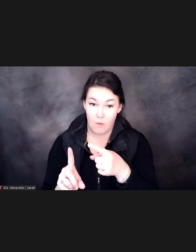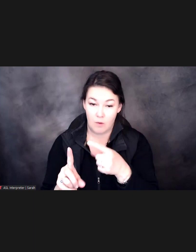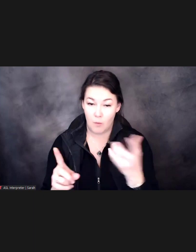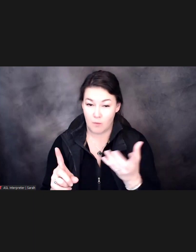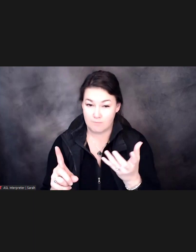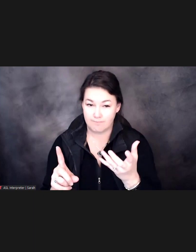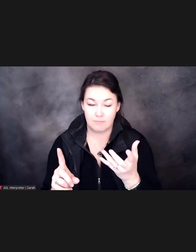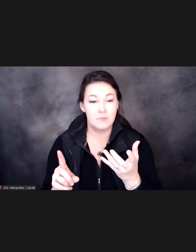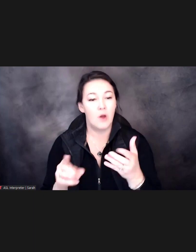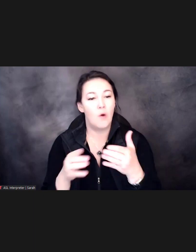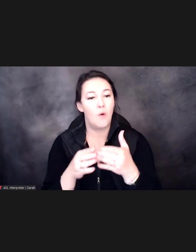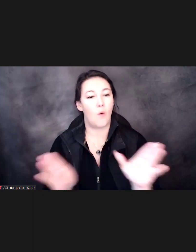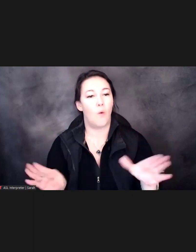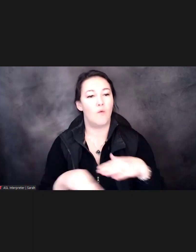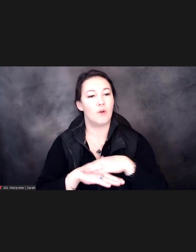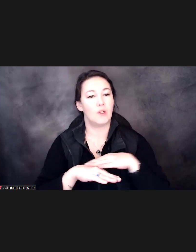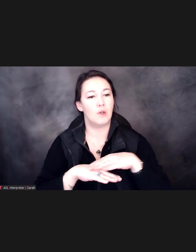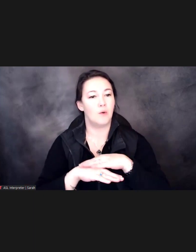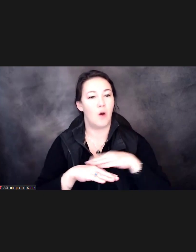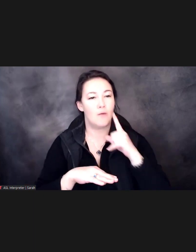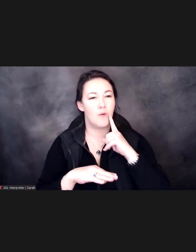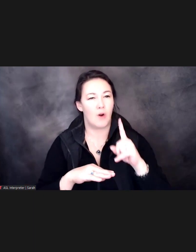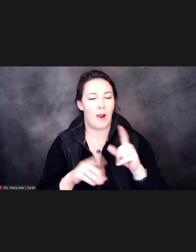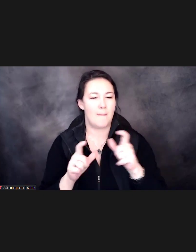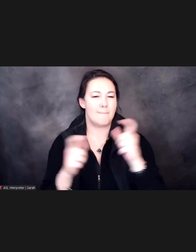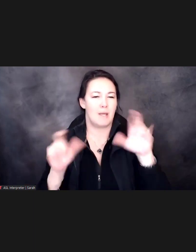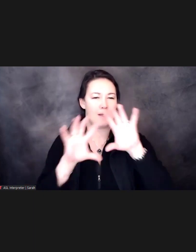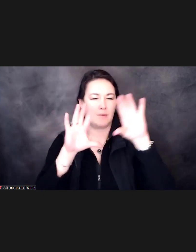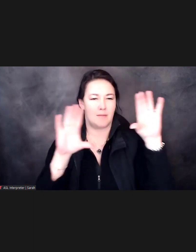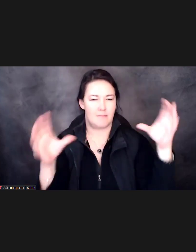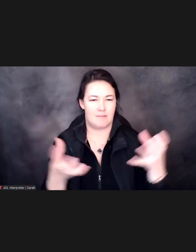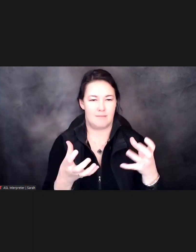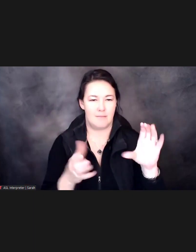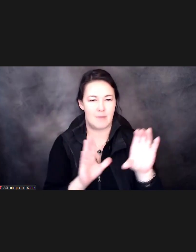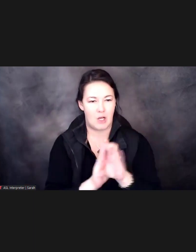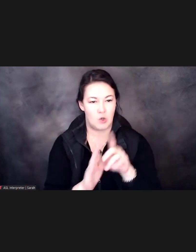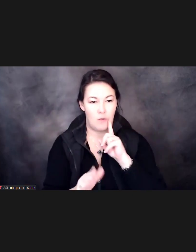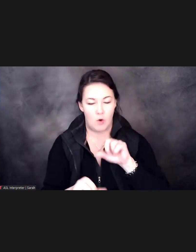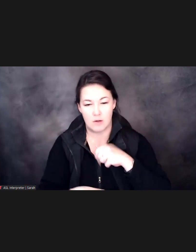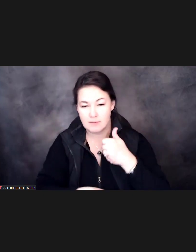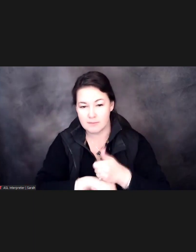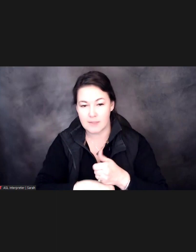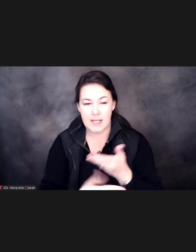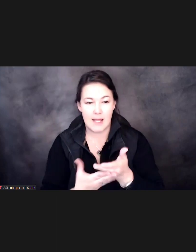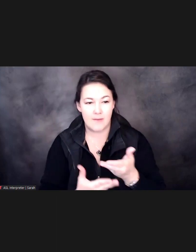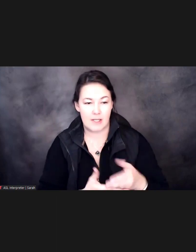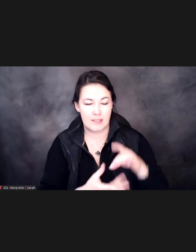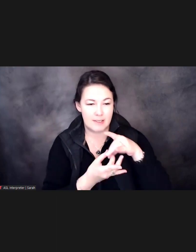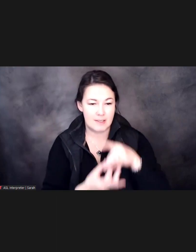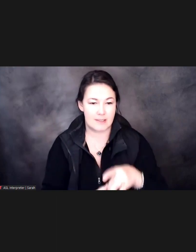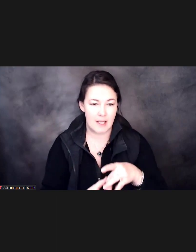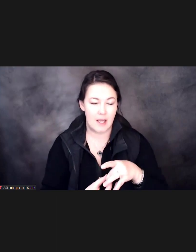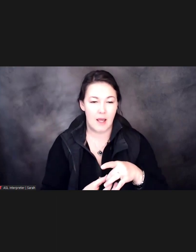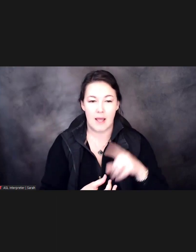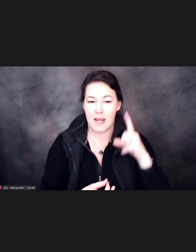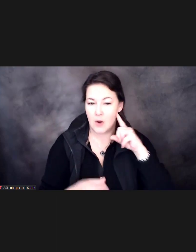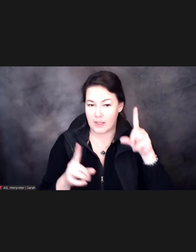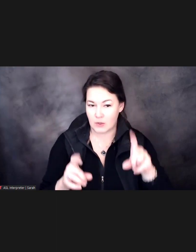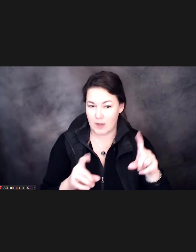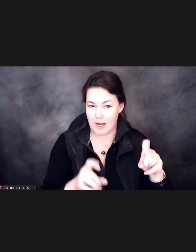provide an overview of the big picture of what is involved in implementing evidence-based hearing screening for children across the